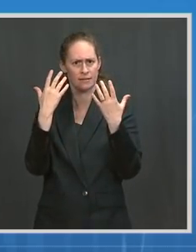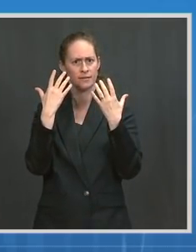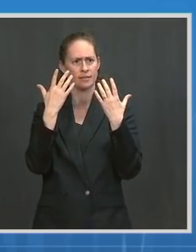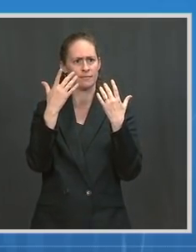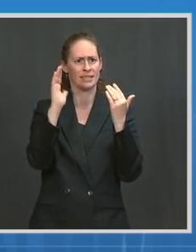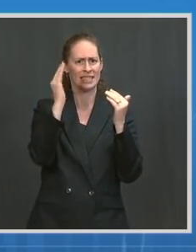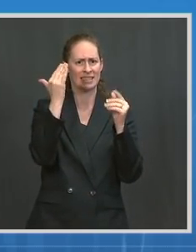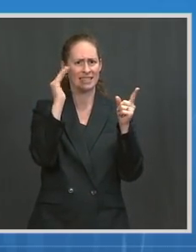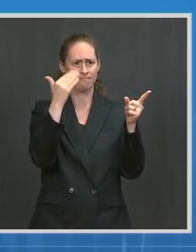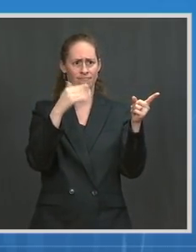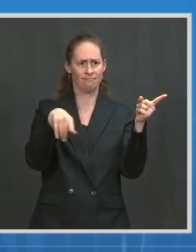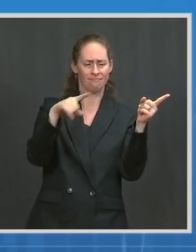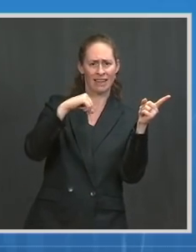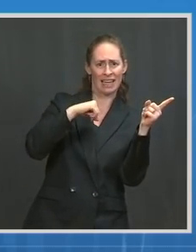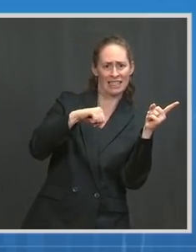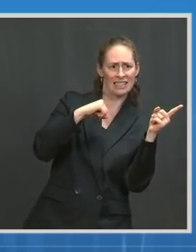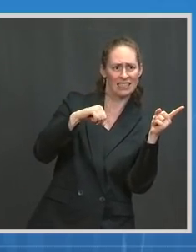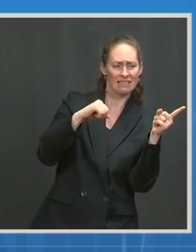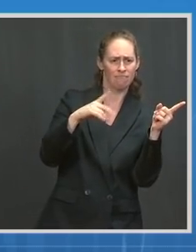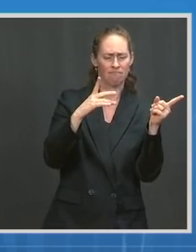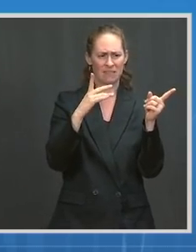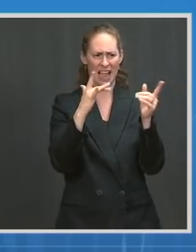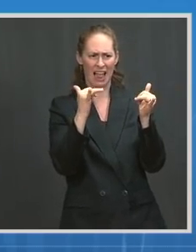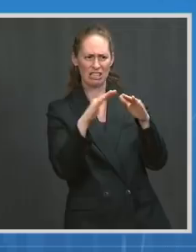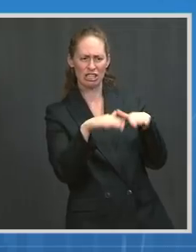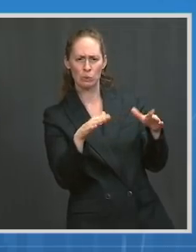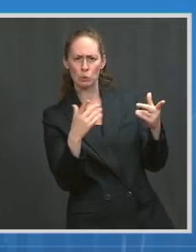Mr. Slavitt: Dr. Walensky, you want to start with that? Dr. Walensky: Yeah, thank you for that question.